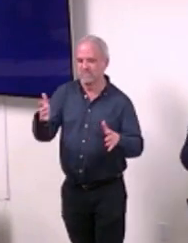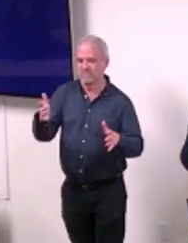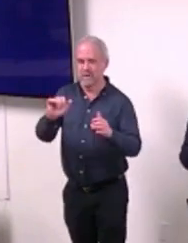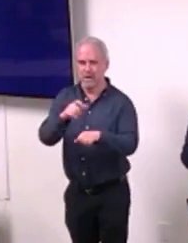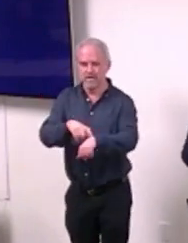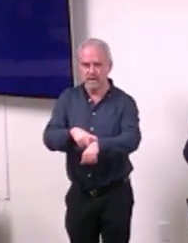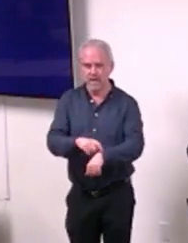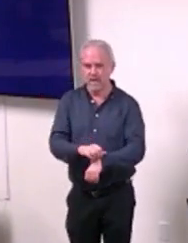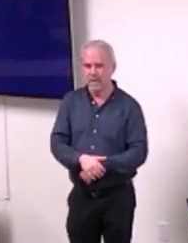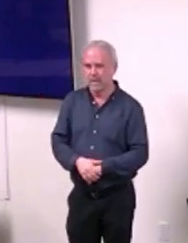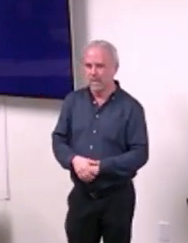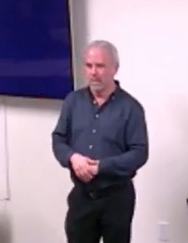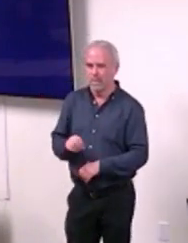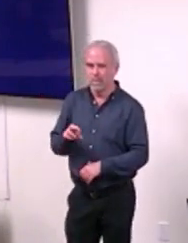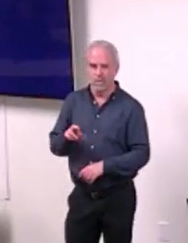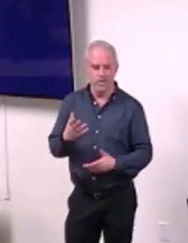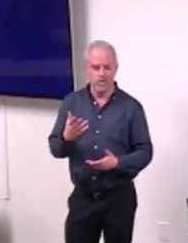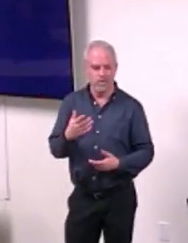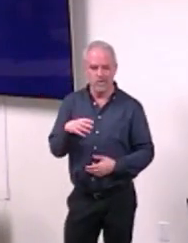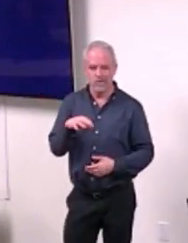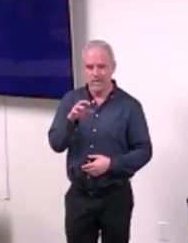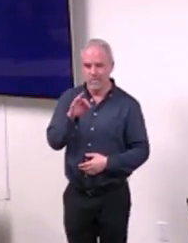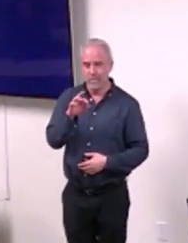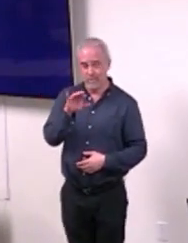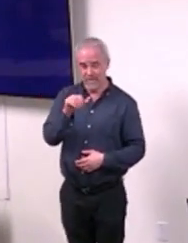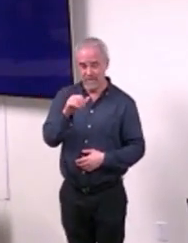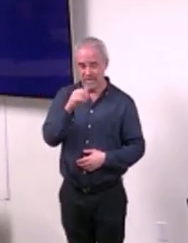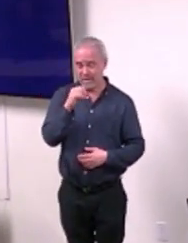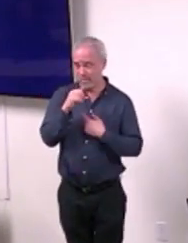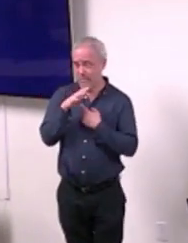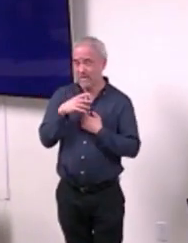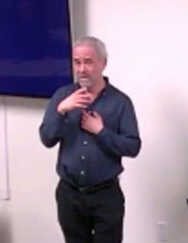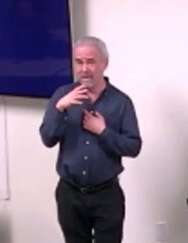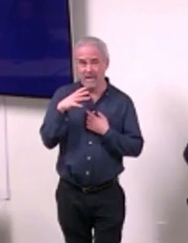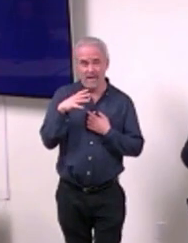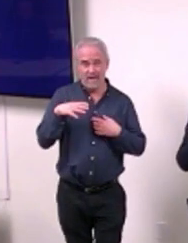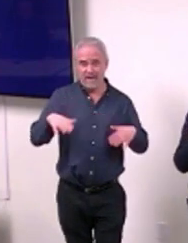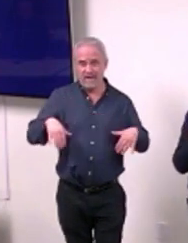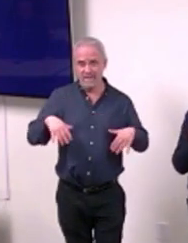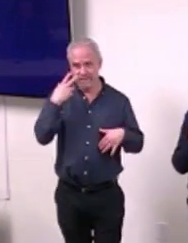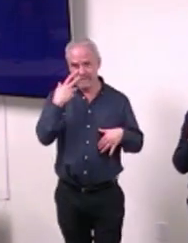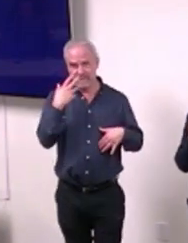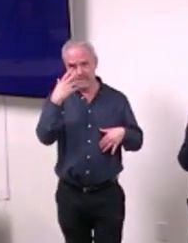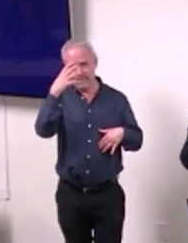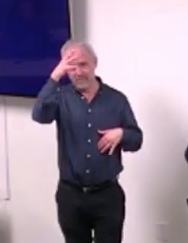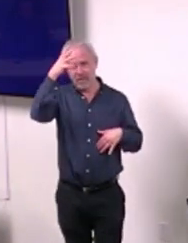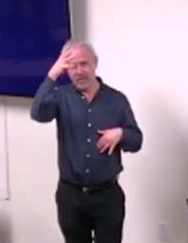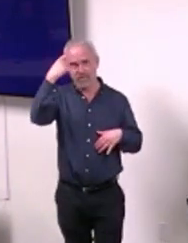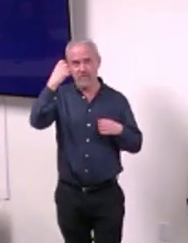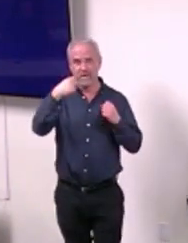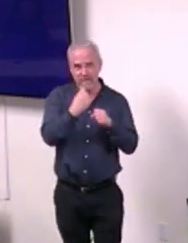that Fria has not seen her father all these years. Couldn't drive to him because they're low-income.